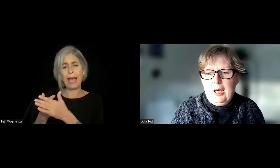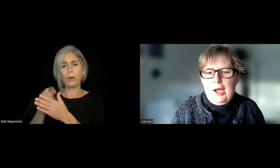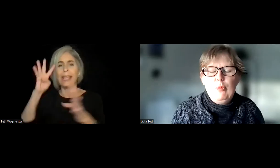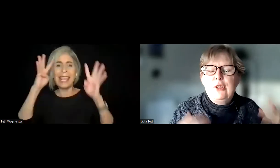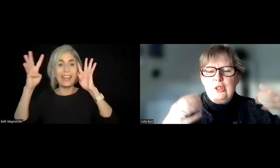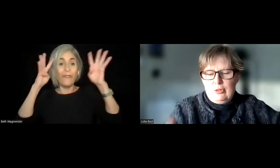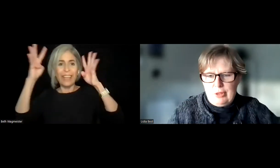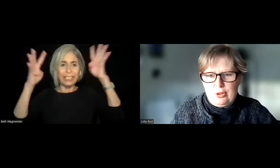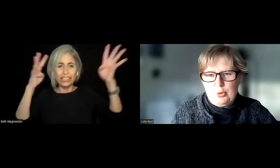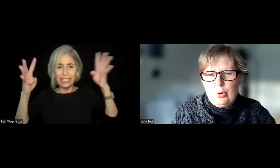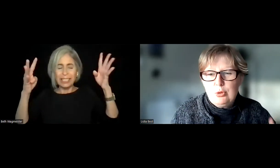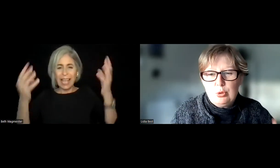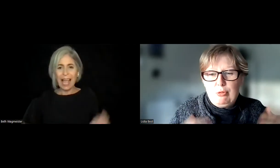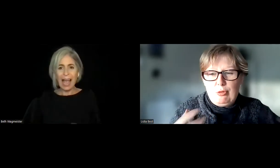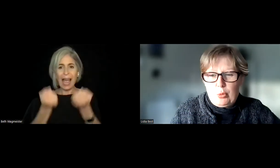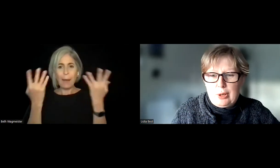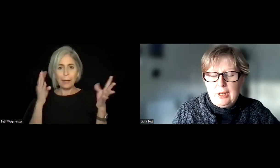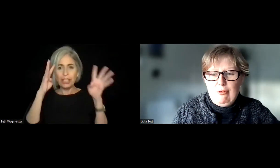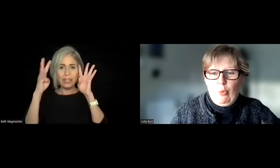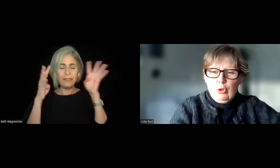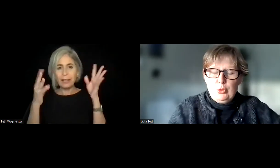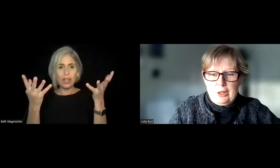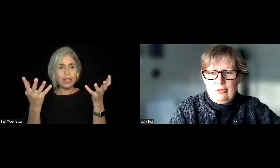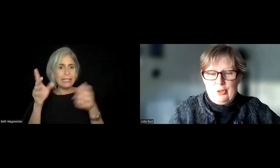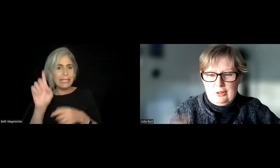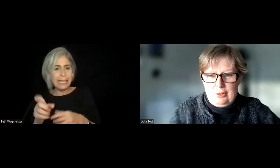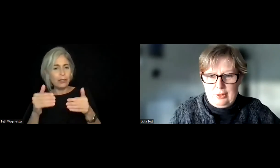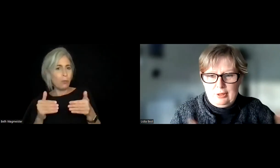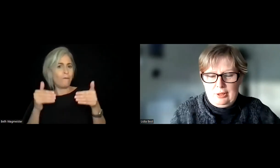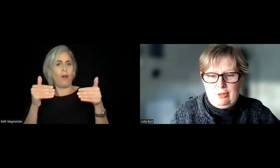the society and what kind of discussions, the